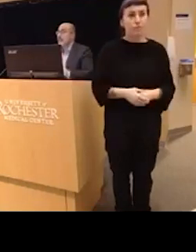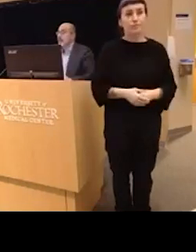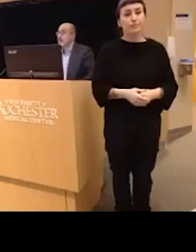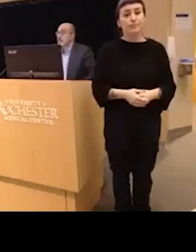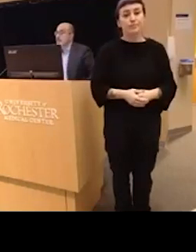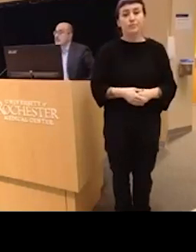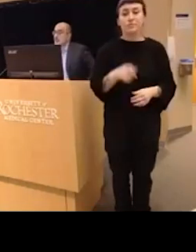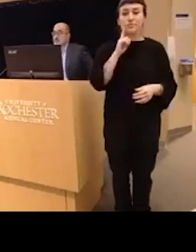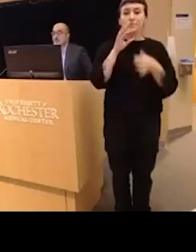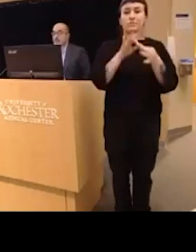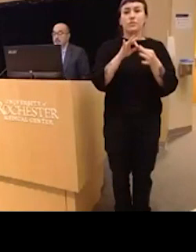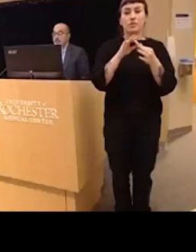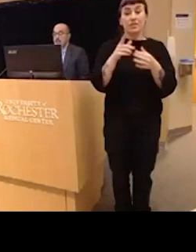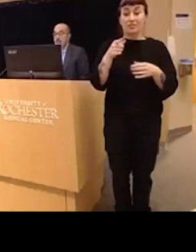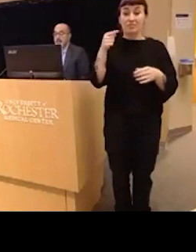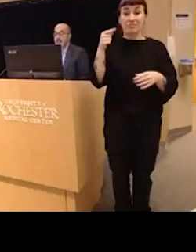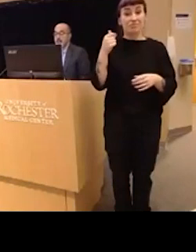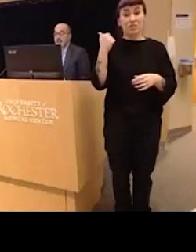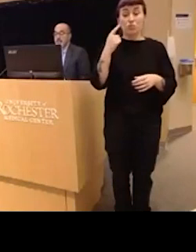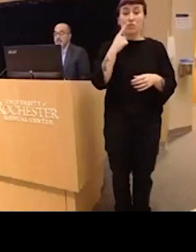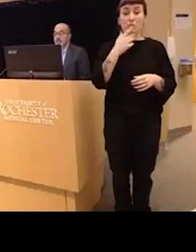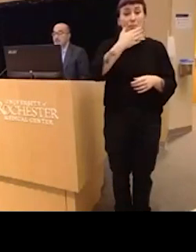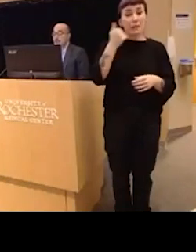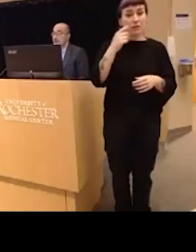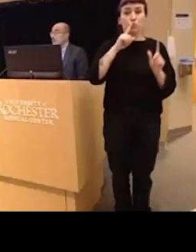laying out I think it's one of the best reports out there and um this is the key figure from